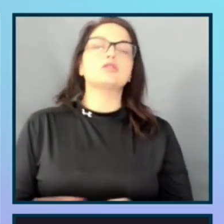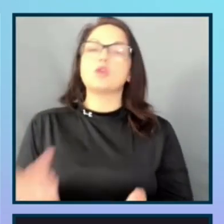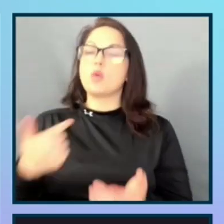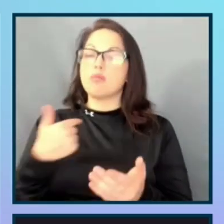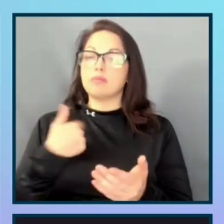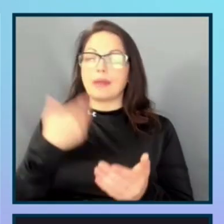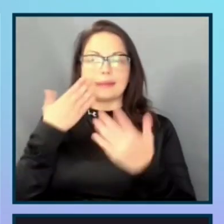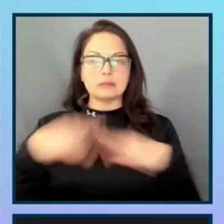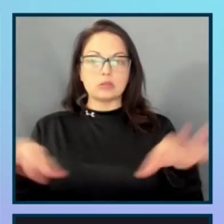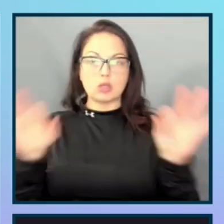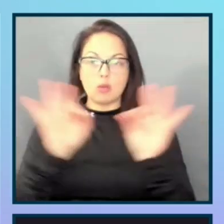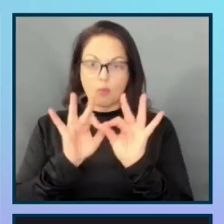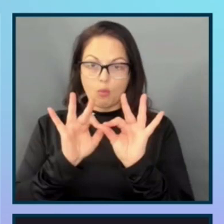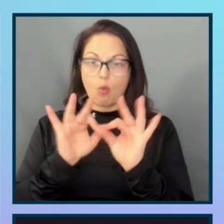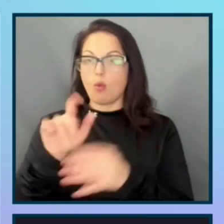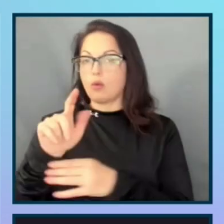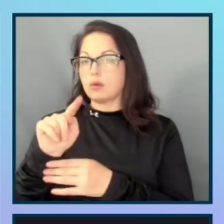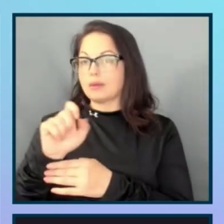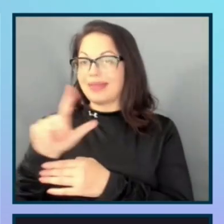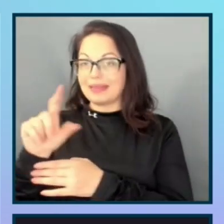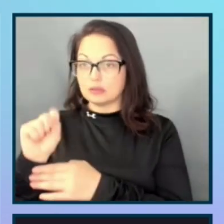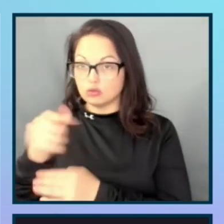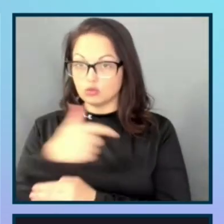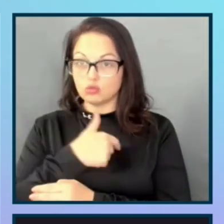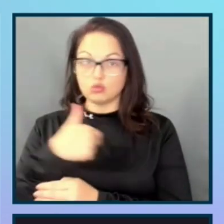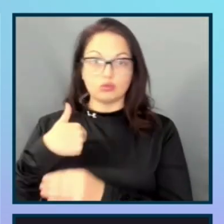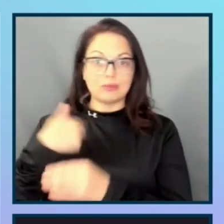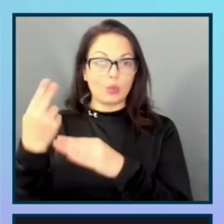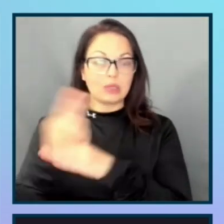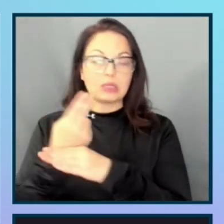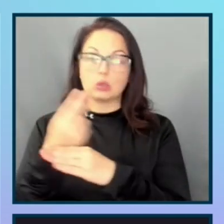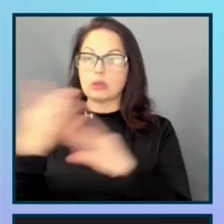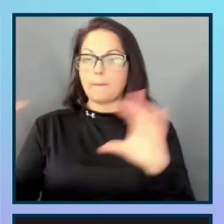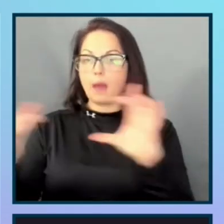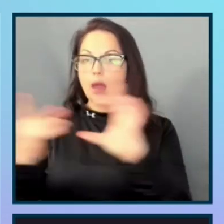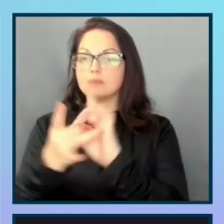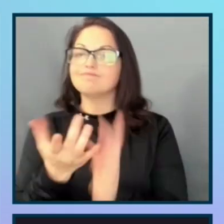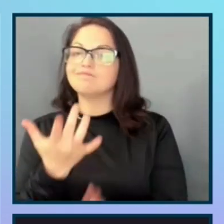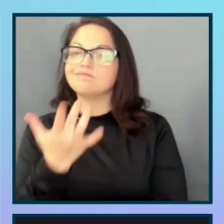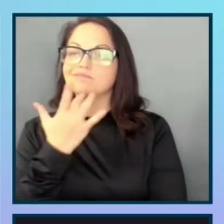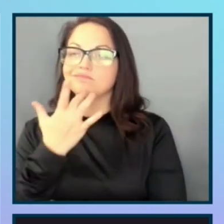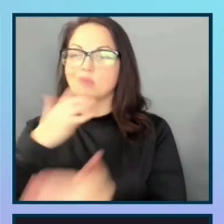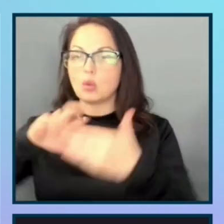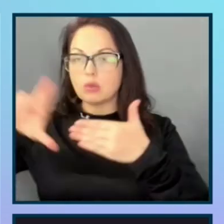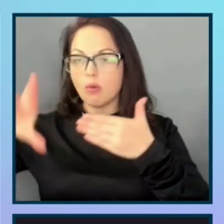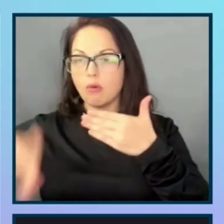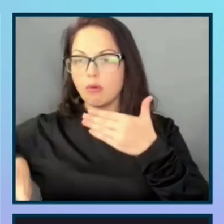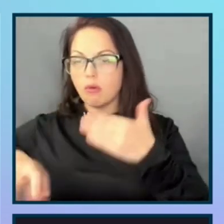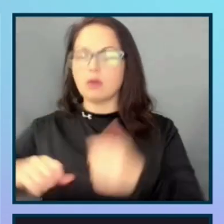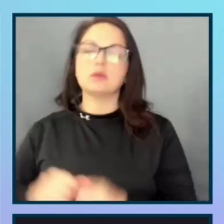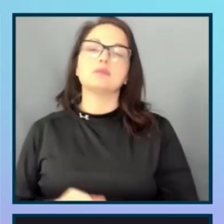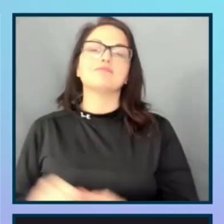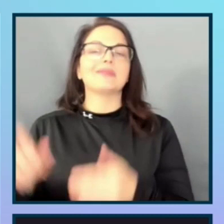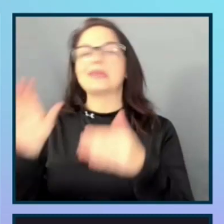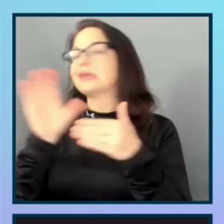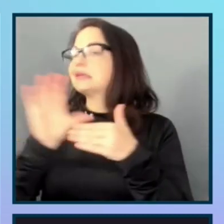I'm using, the industry's using, can bias our results. Incomplete data happens for a number of reasons.